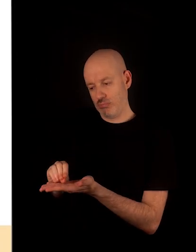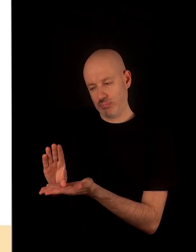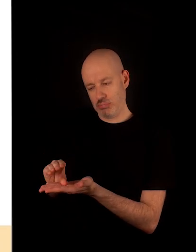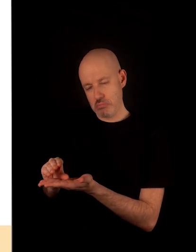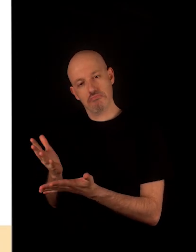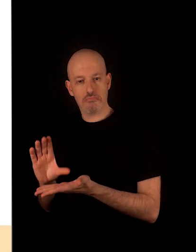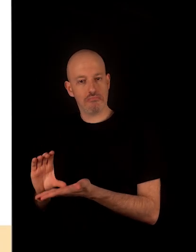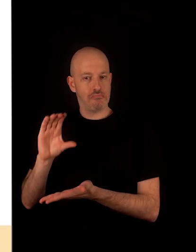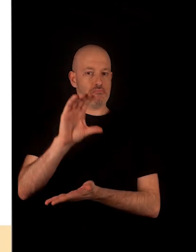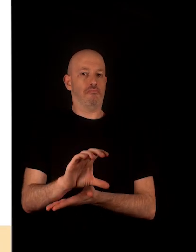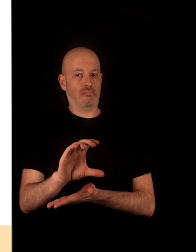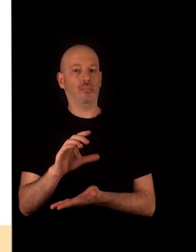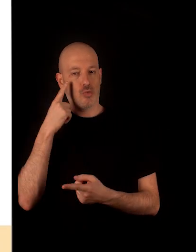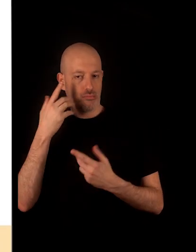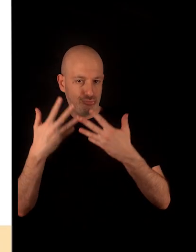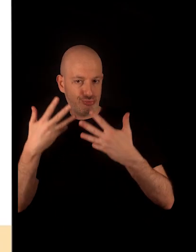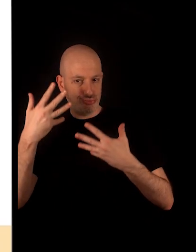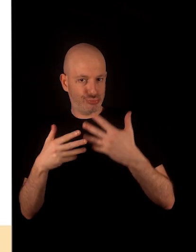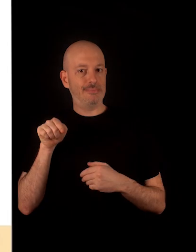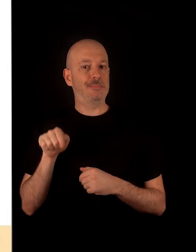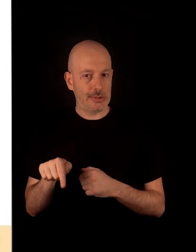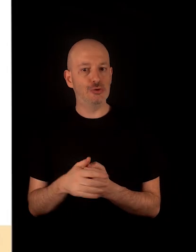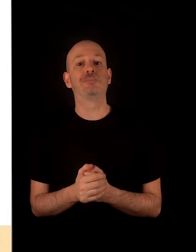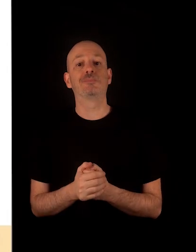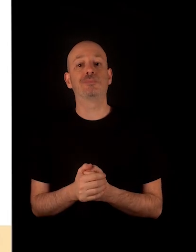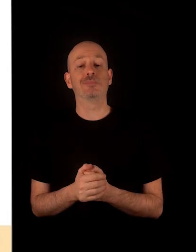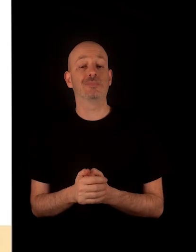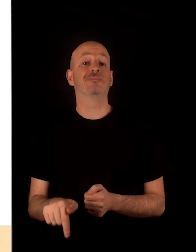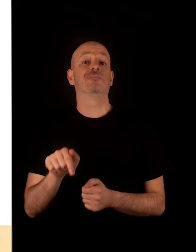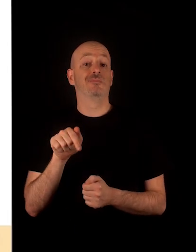The residency Info Card is the second part of your online application,